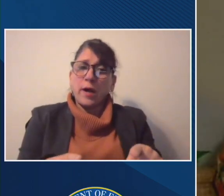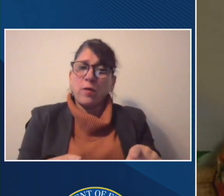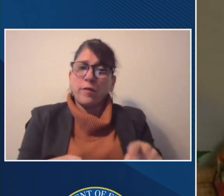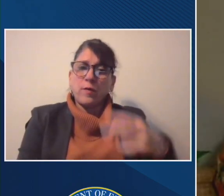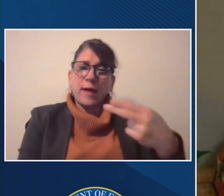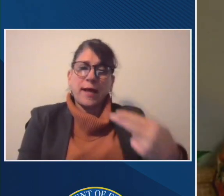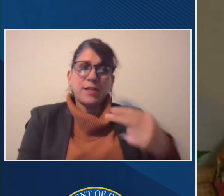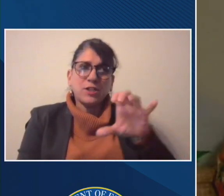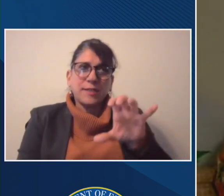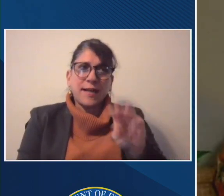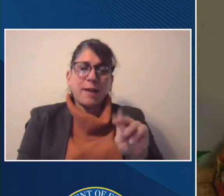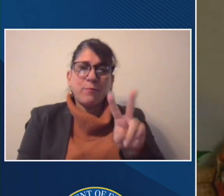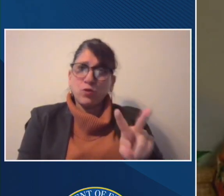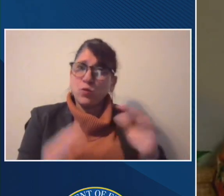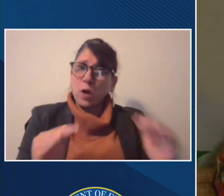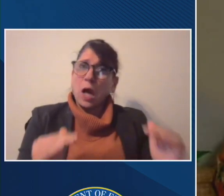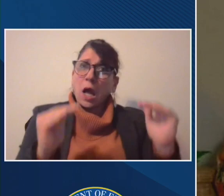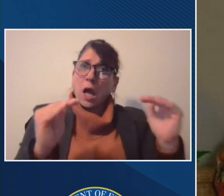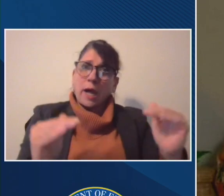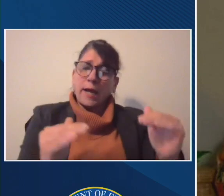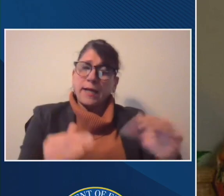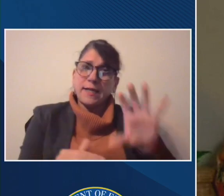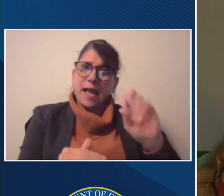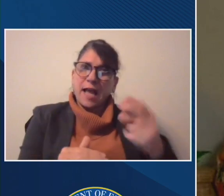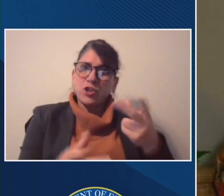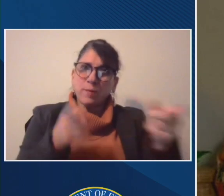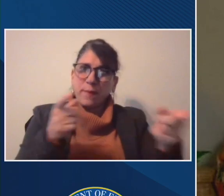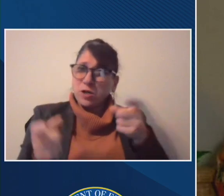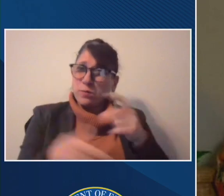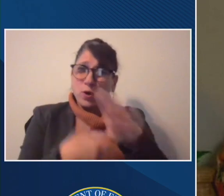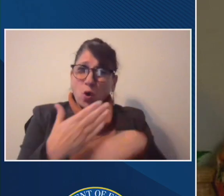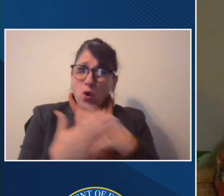cash management, or to all institutions, regardless of how they happen to close?